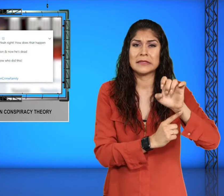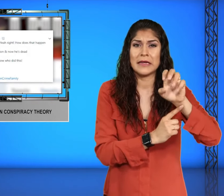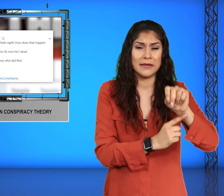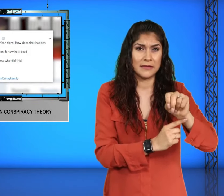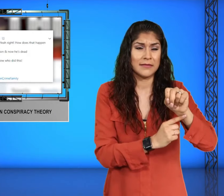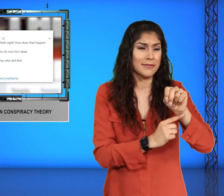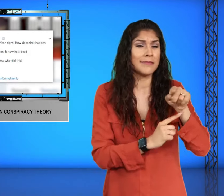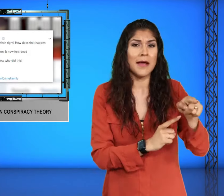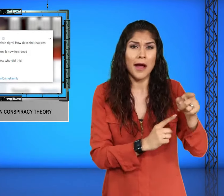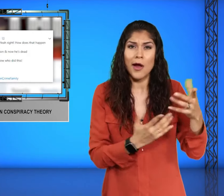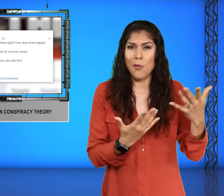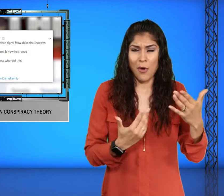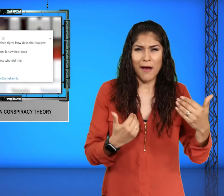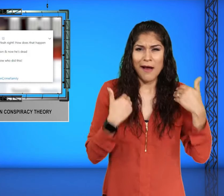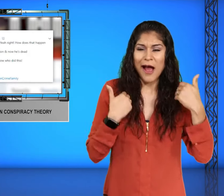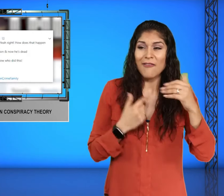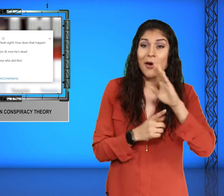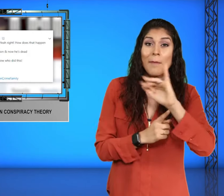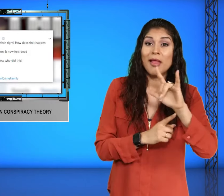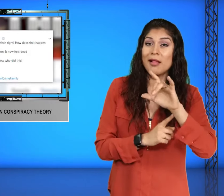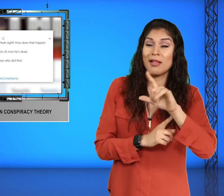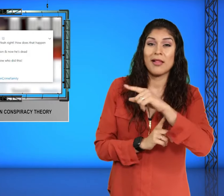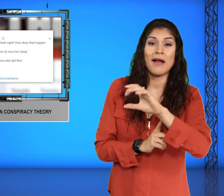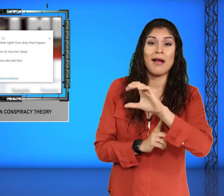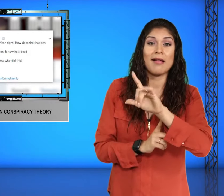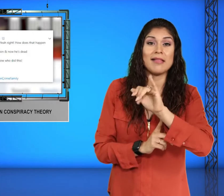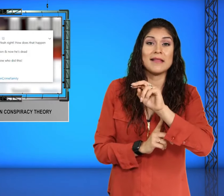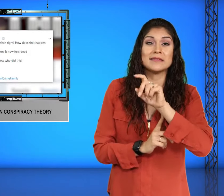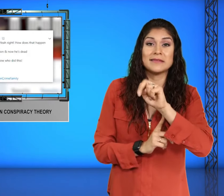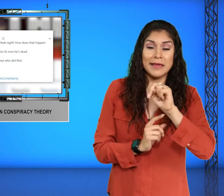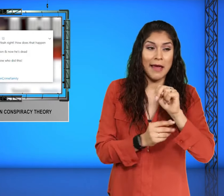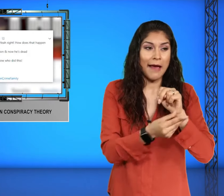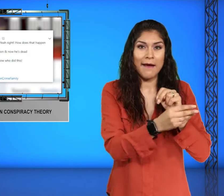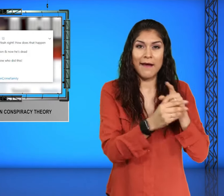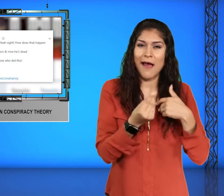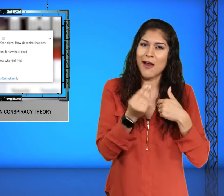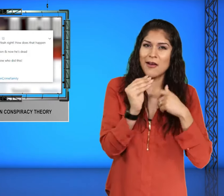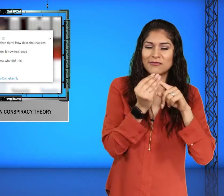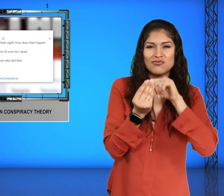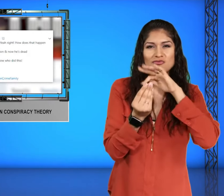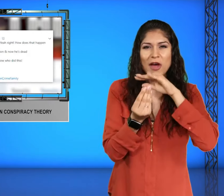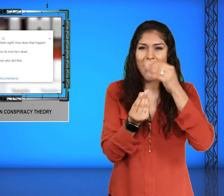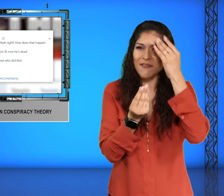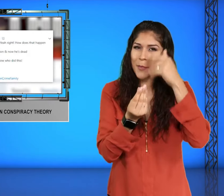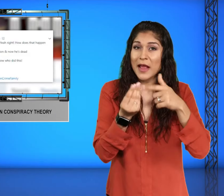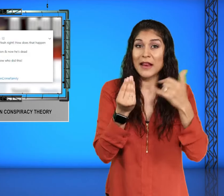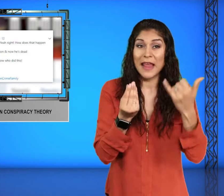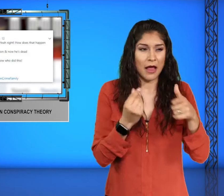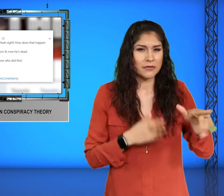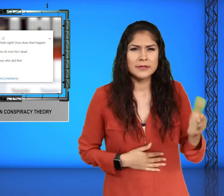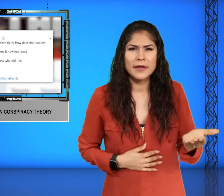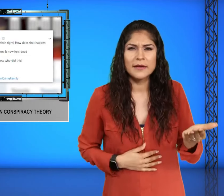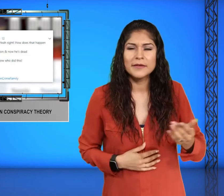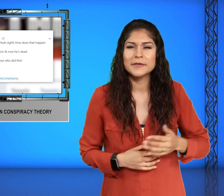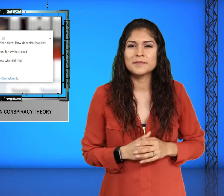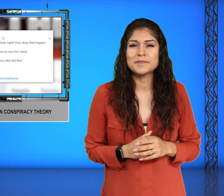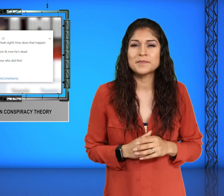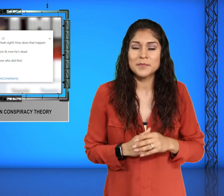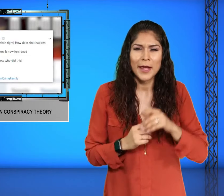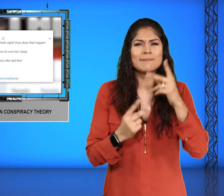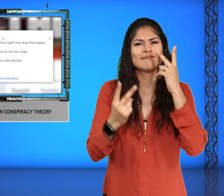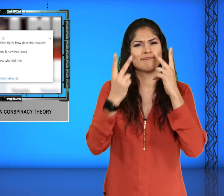Jeffrey Epstein had information on Bill Clinton and now he's dead.